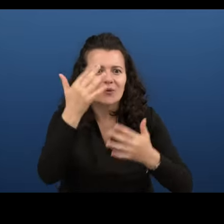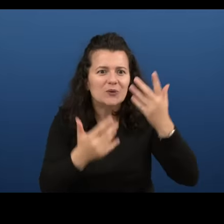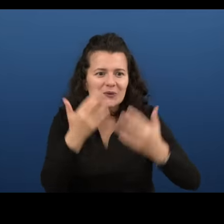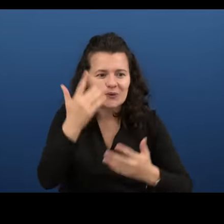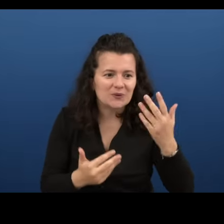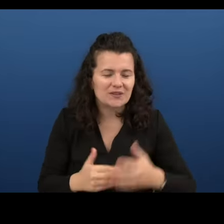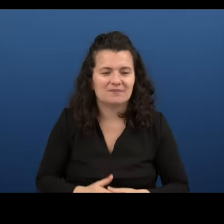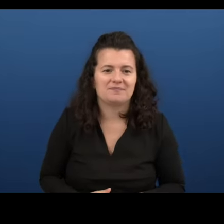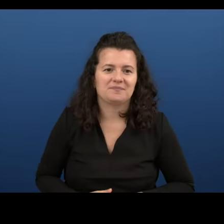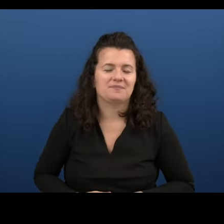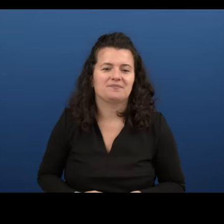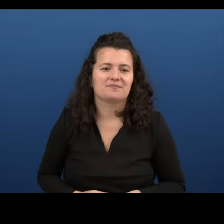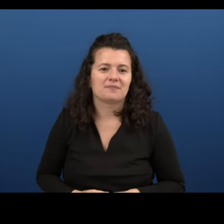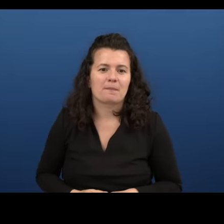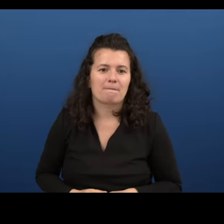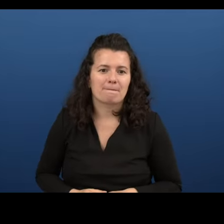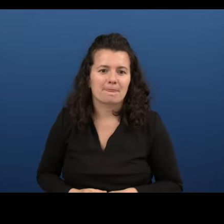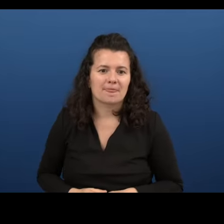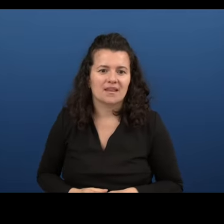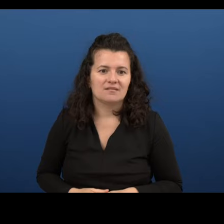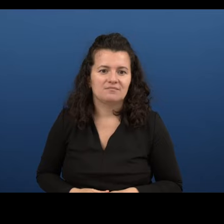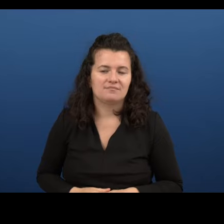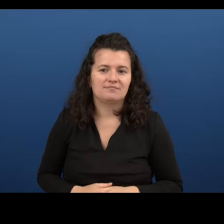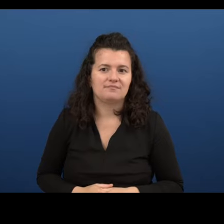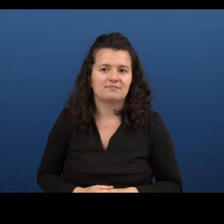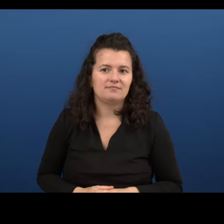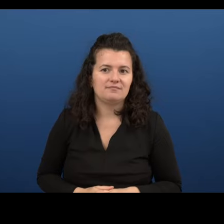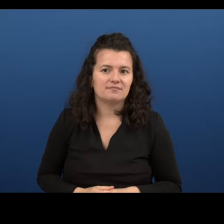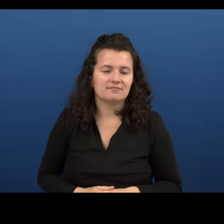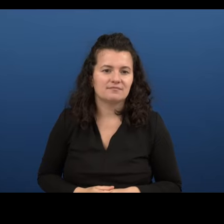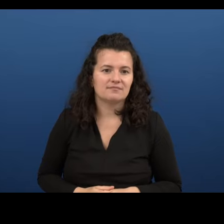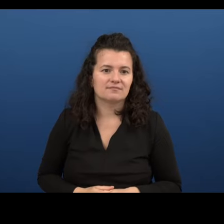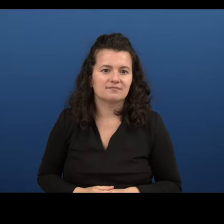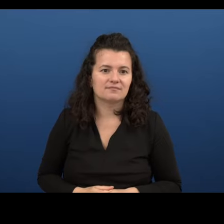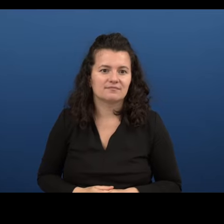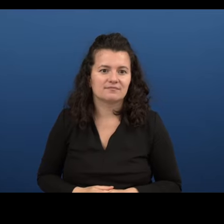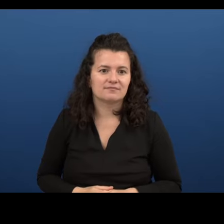interesting discussions we have after the break too, so the the pole will be open. With